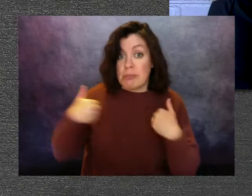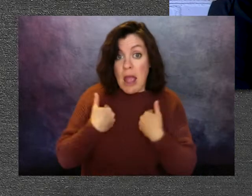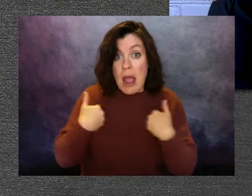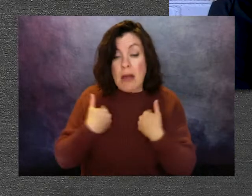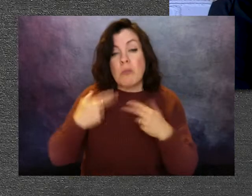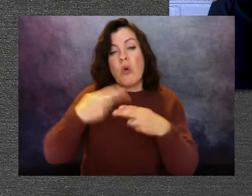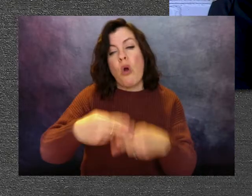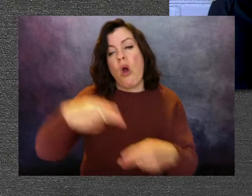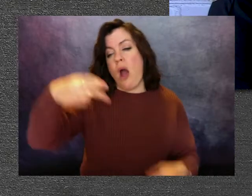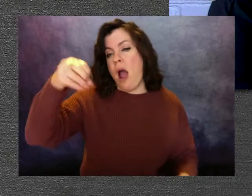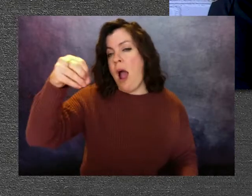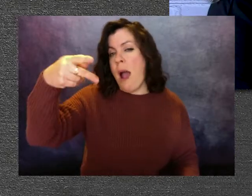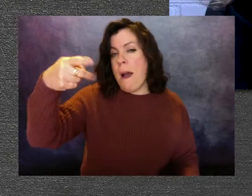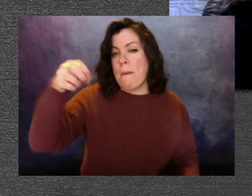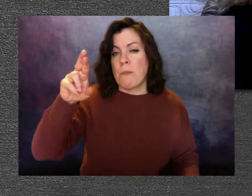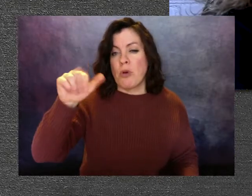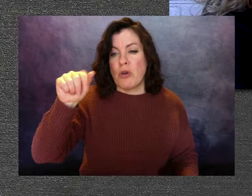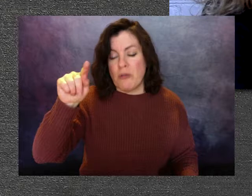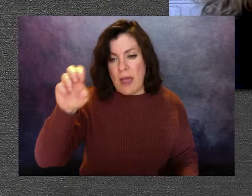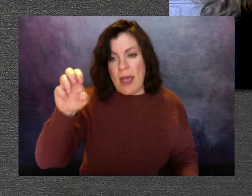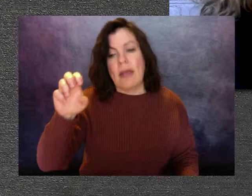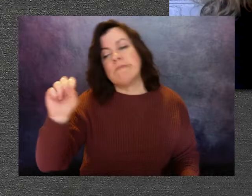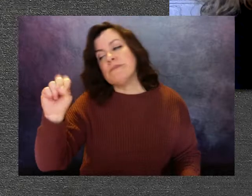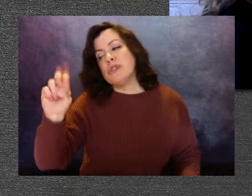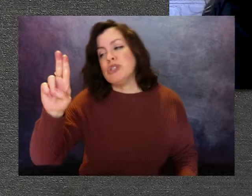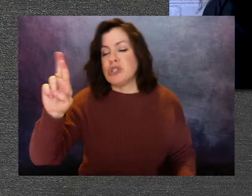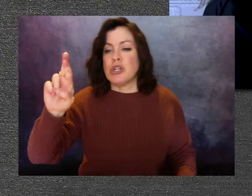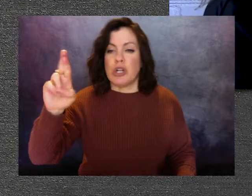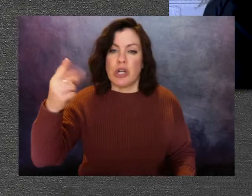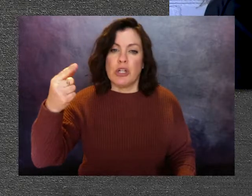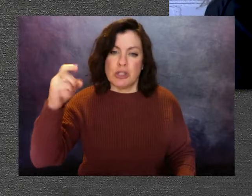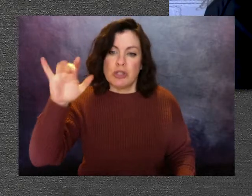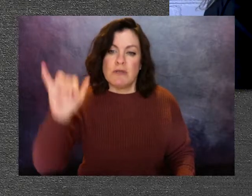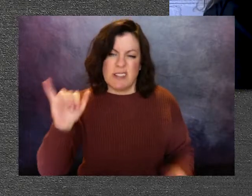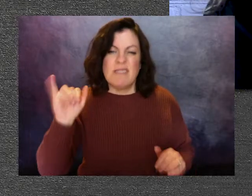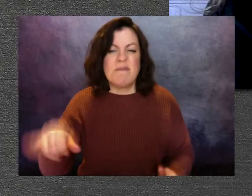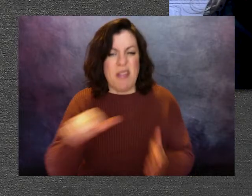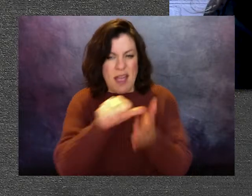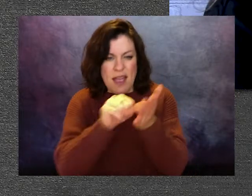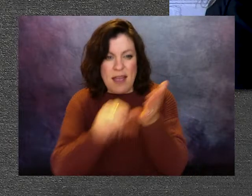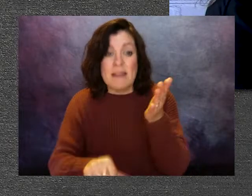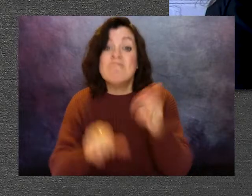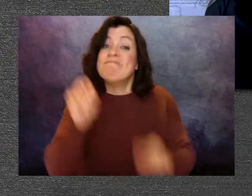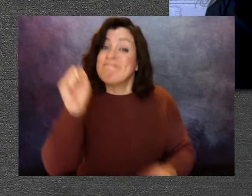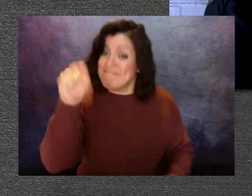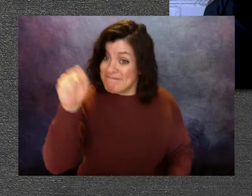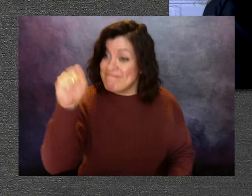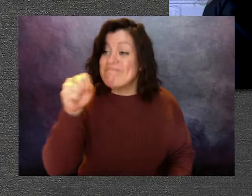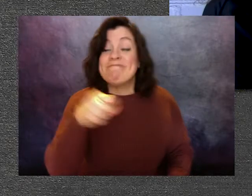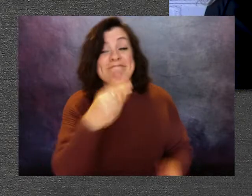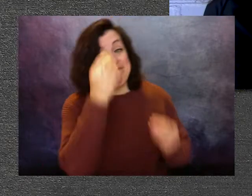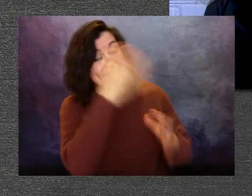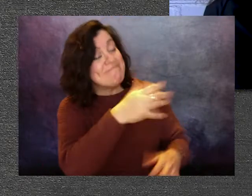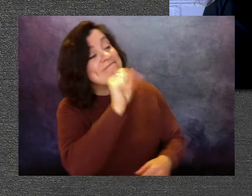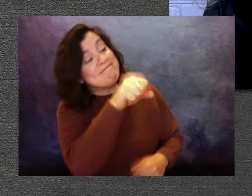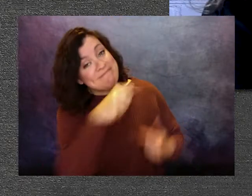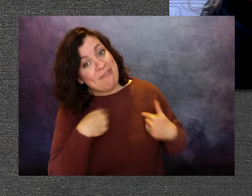Sometimes doctors might have to cut something out or off of an animal, or do stitches,